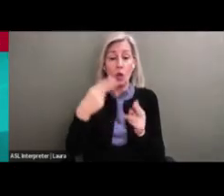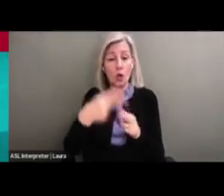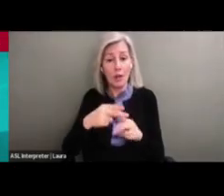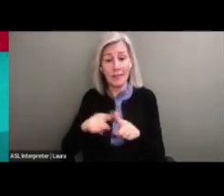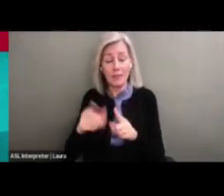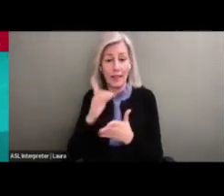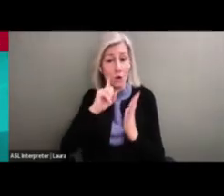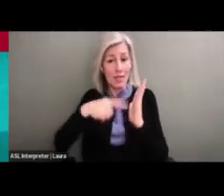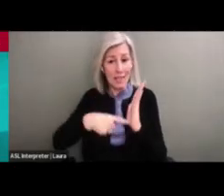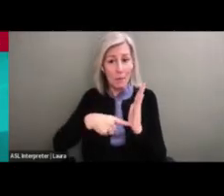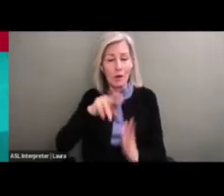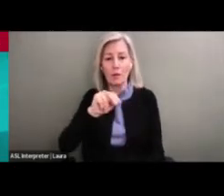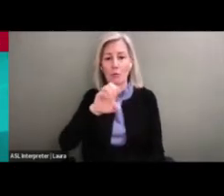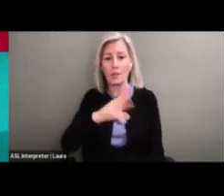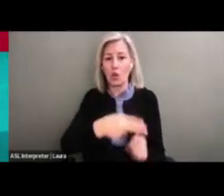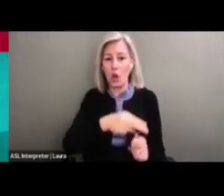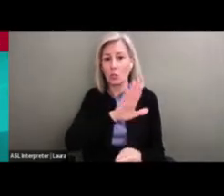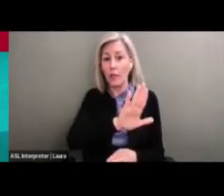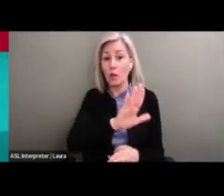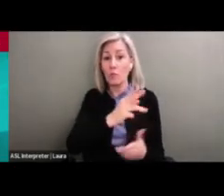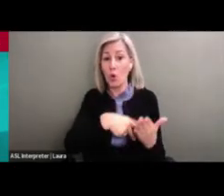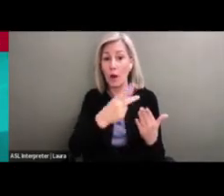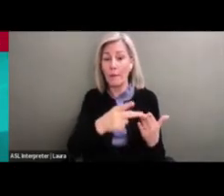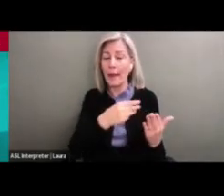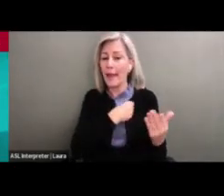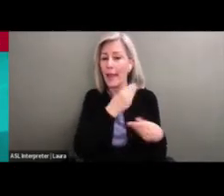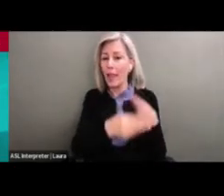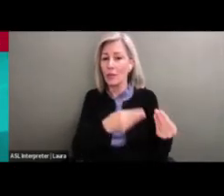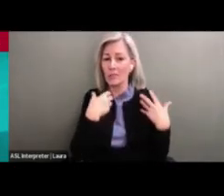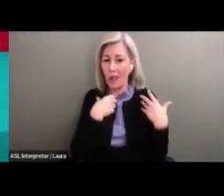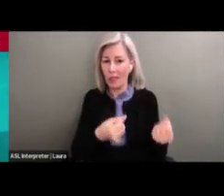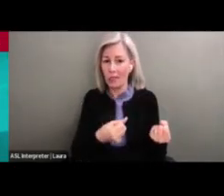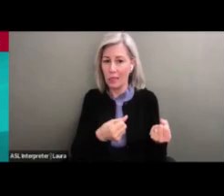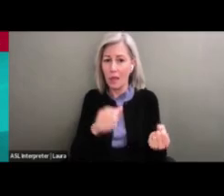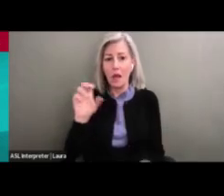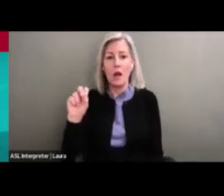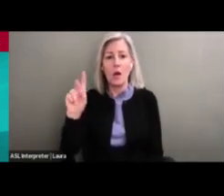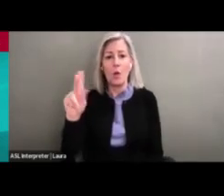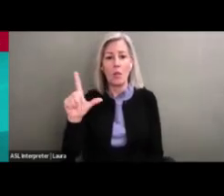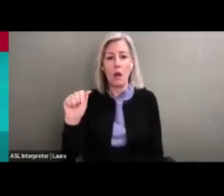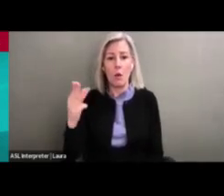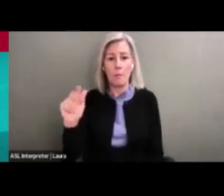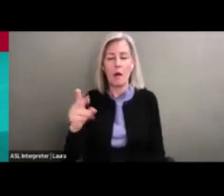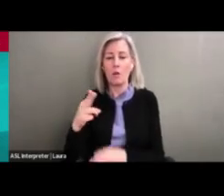Some states have multiple waivers, other states may only have a couple. State Medicaid programs are called different things.